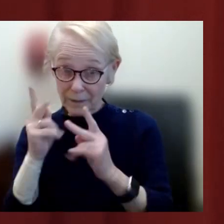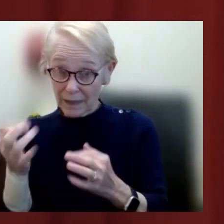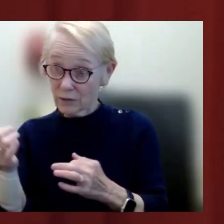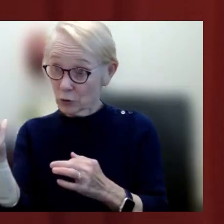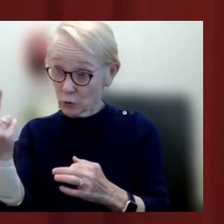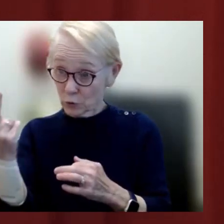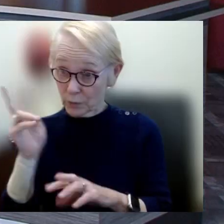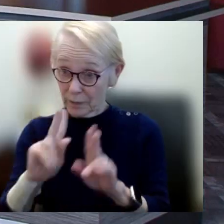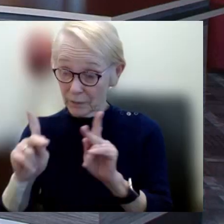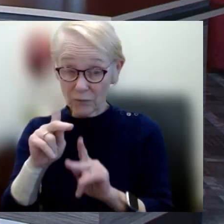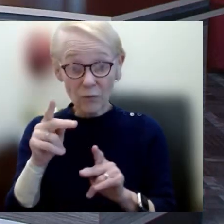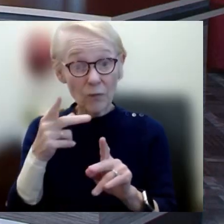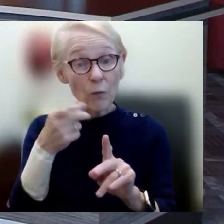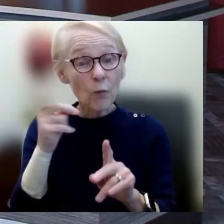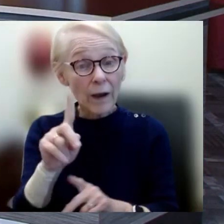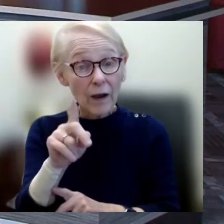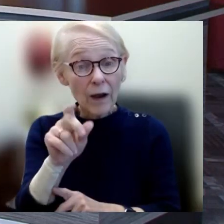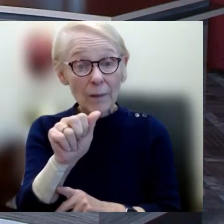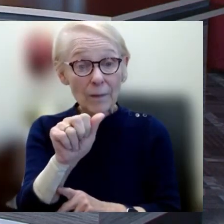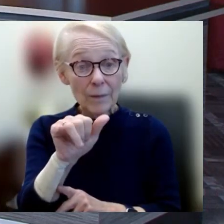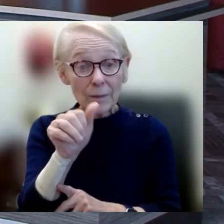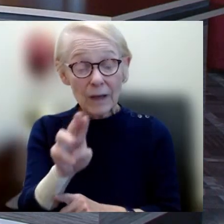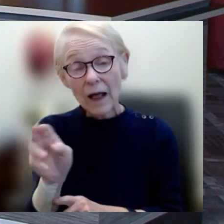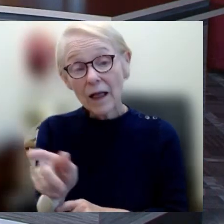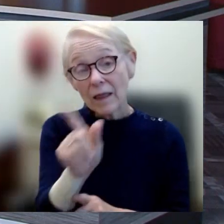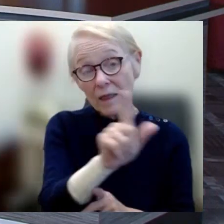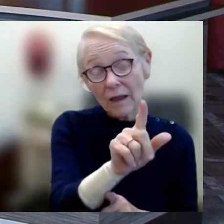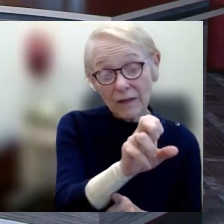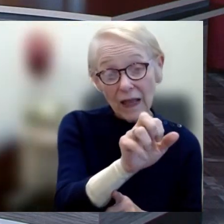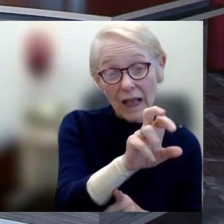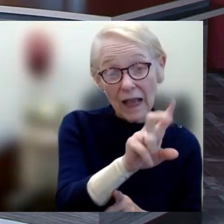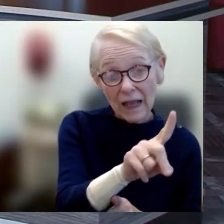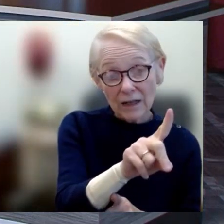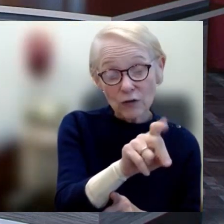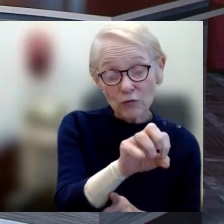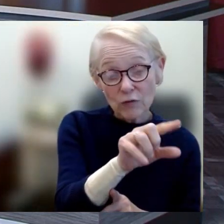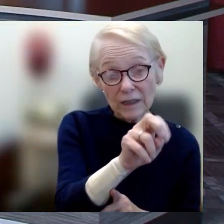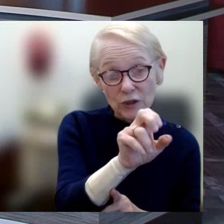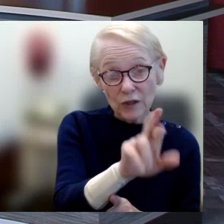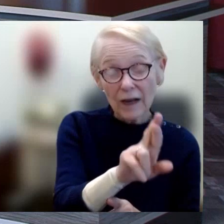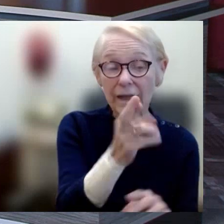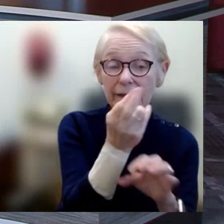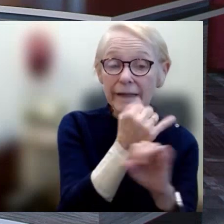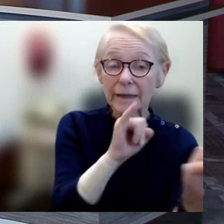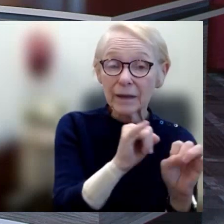in motion to my left we have Ed Granger who is our Independent Living Services program director